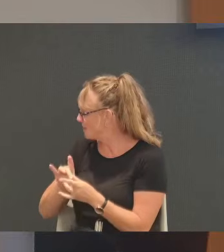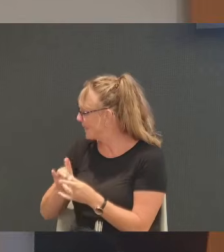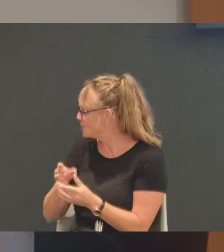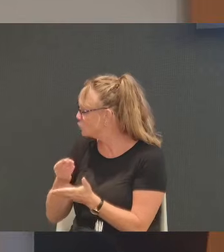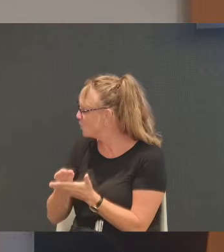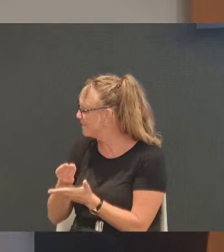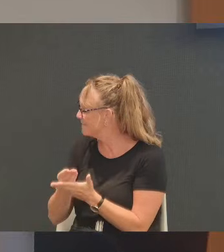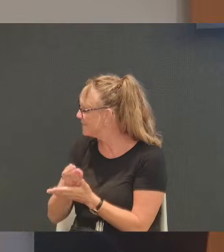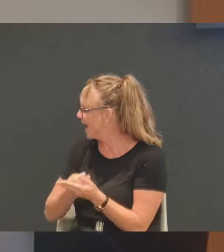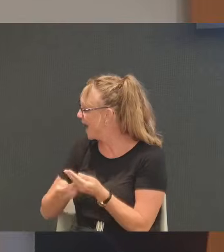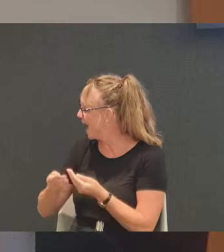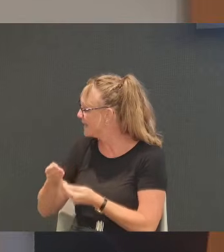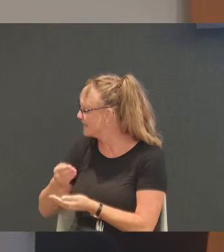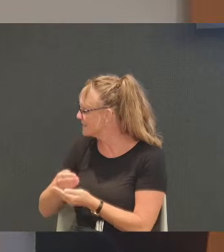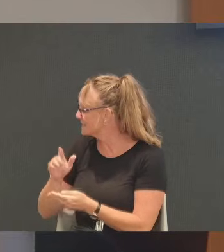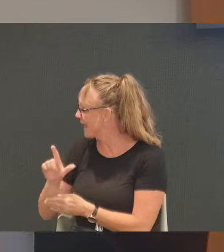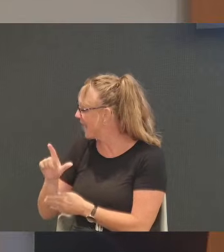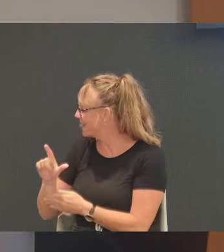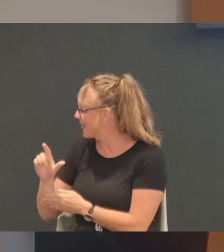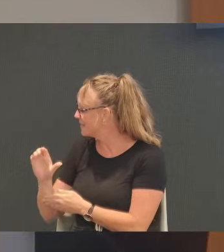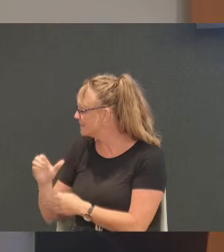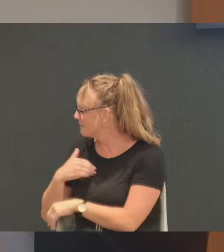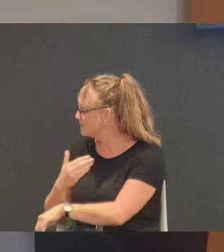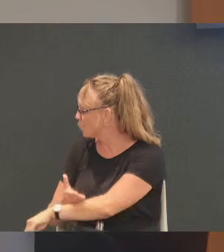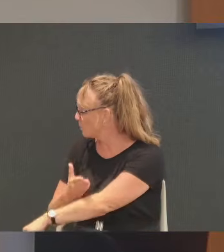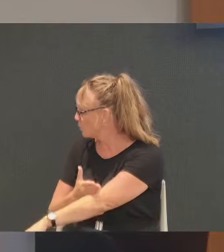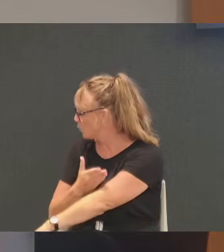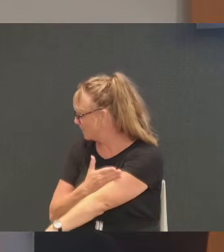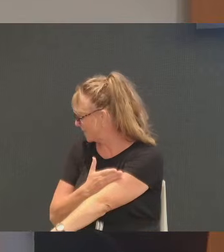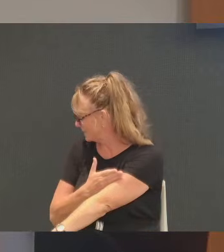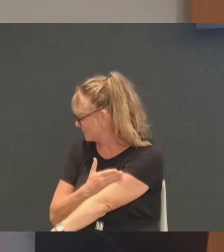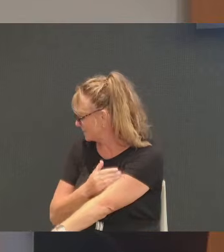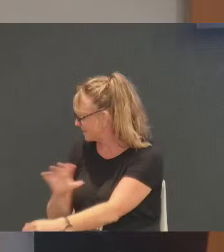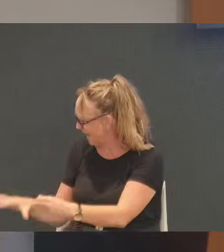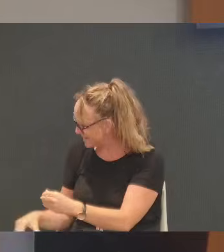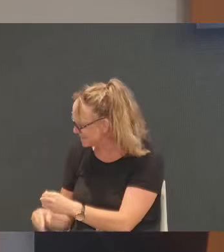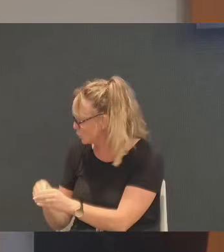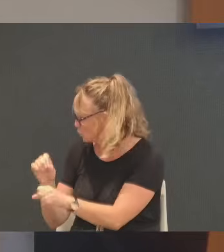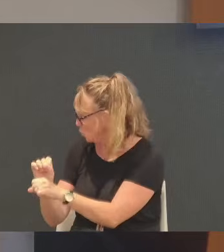LLC is getting for improvements and and additional work on that project. And in